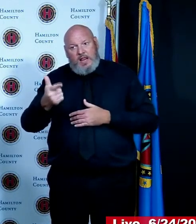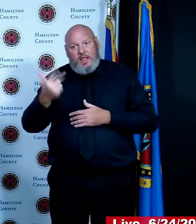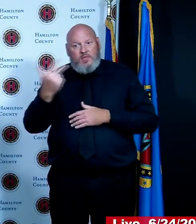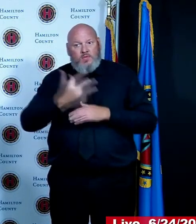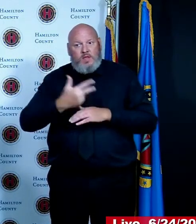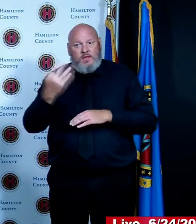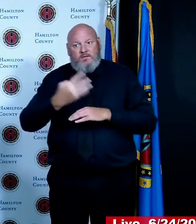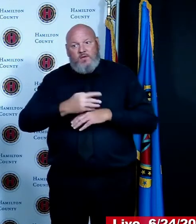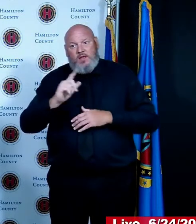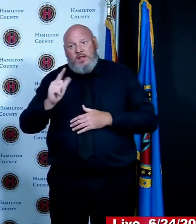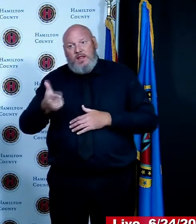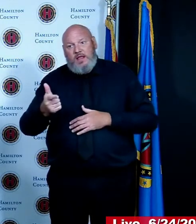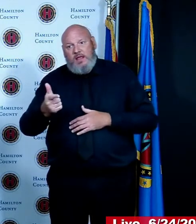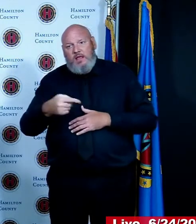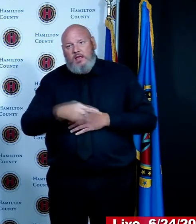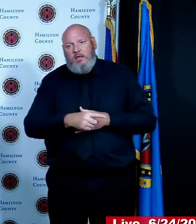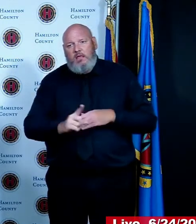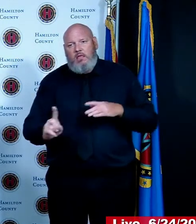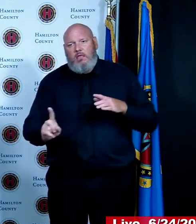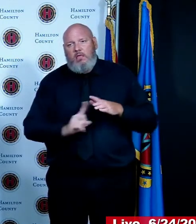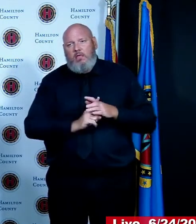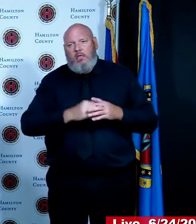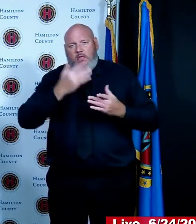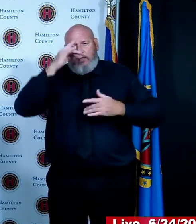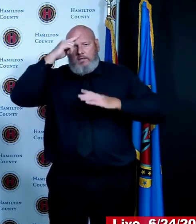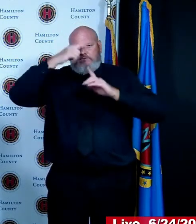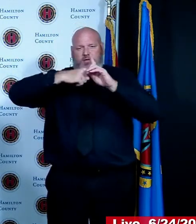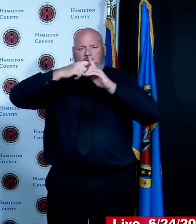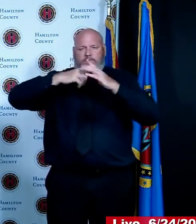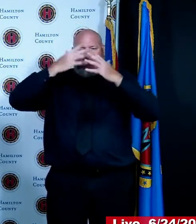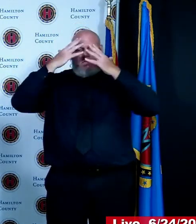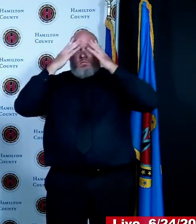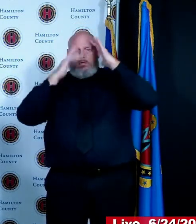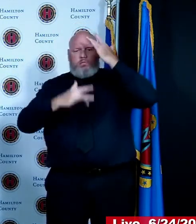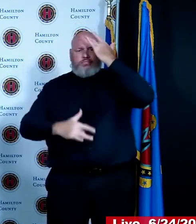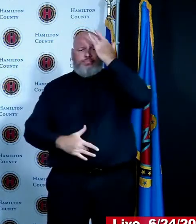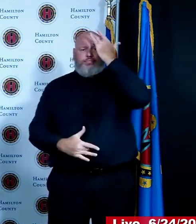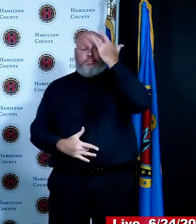mean you have no Covid one week later we need to remember that that test is